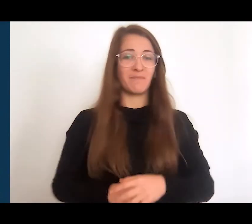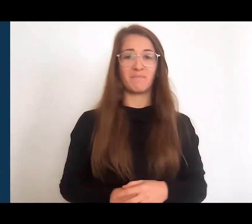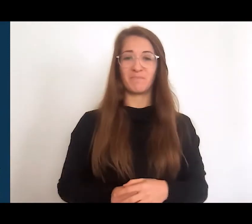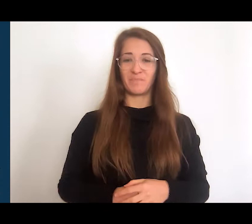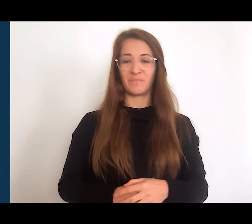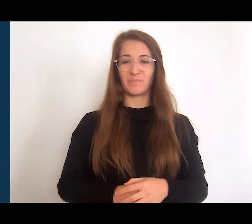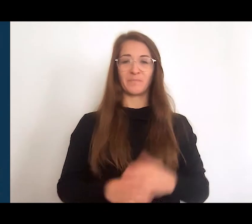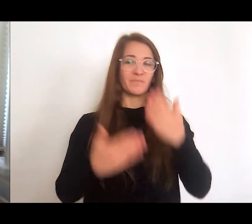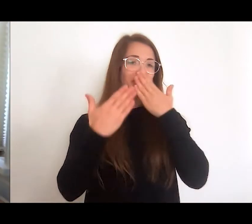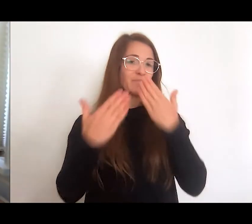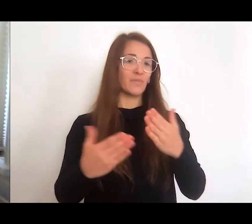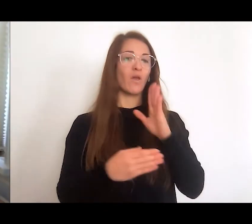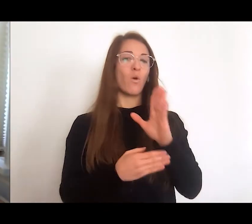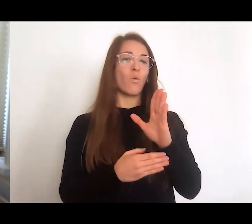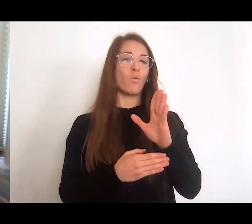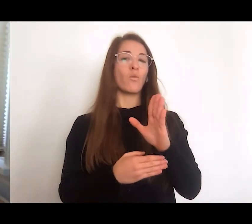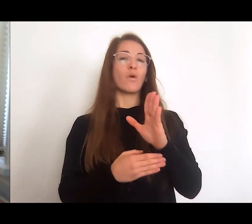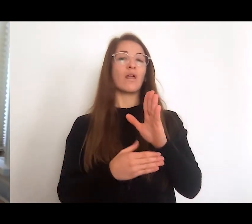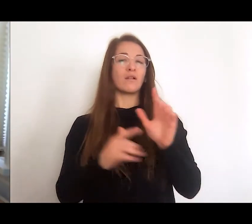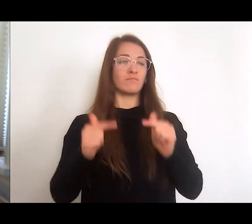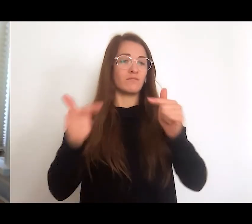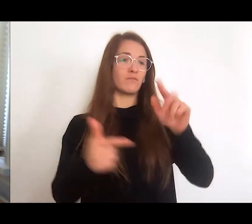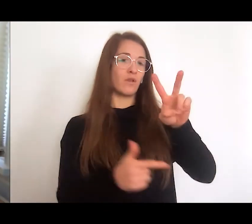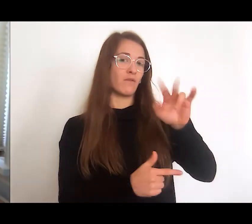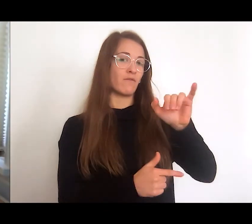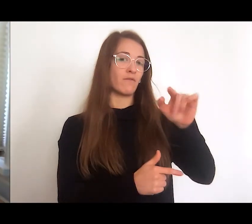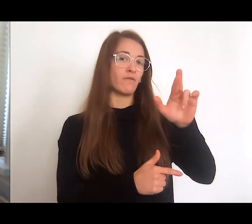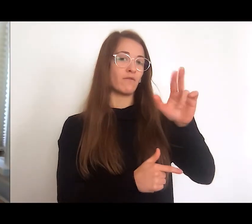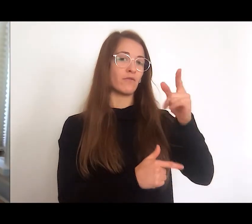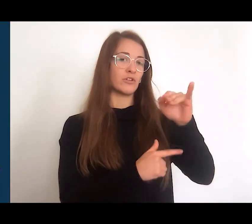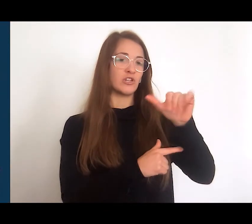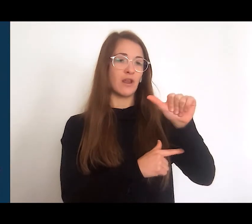INTELLECTUAL DISABILITIES IN THE PADD PROGRAM. VIRGINIA NOW.